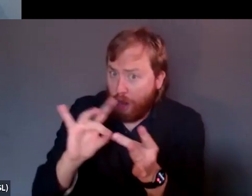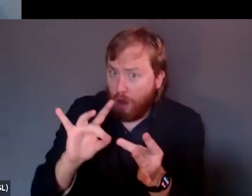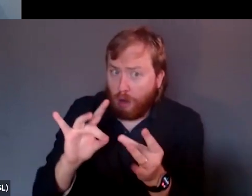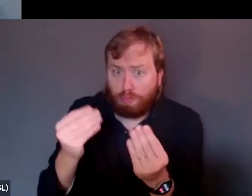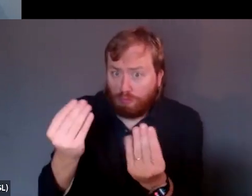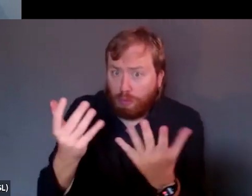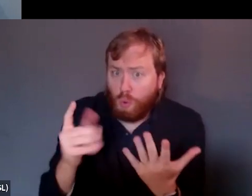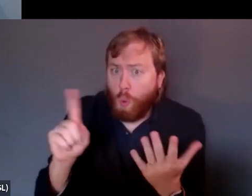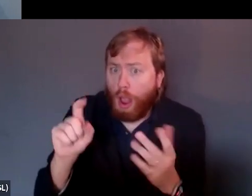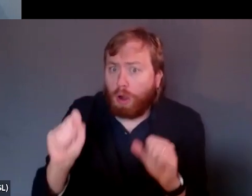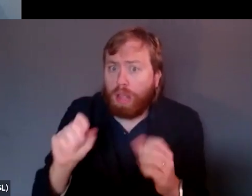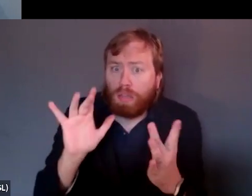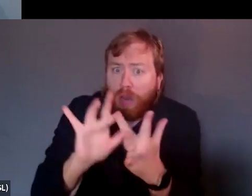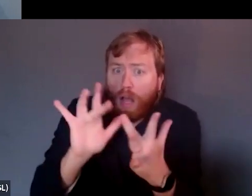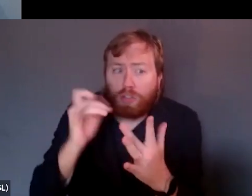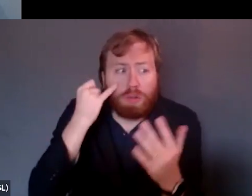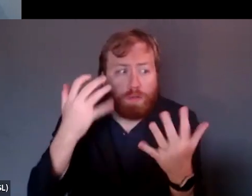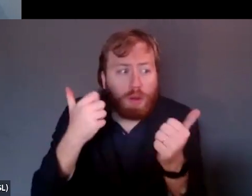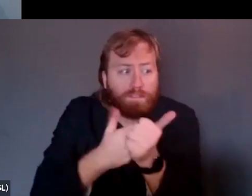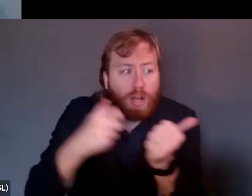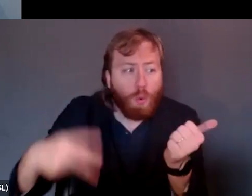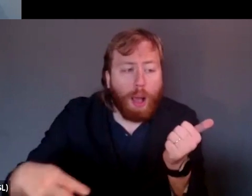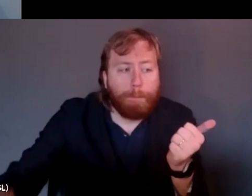if they want to follow up or how they can learn more about CodeGeek?